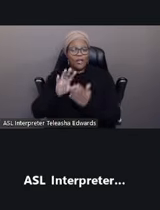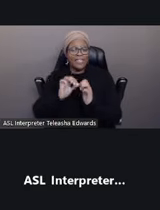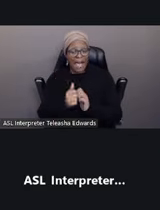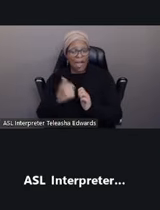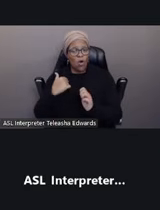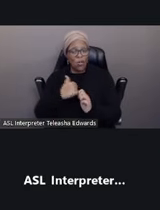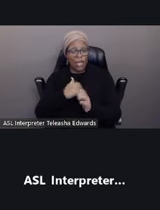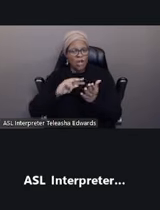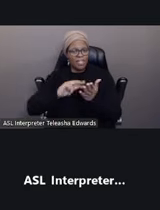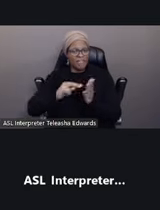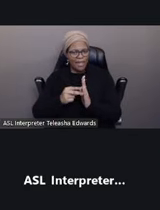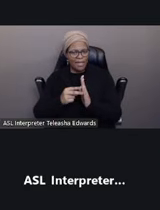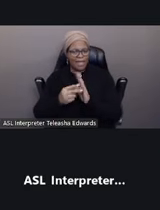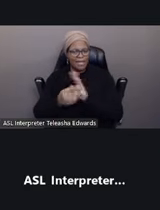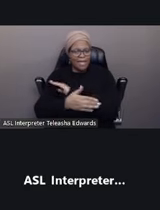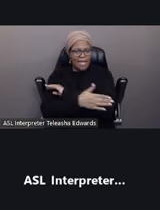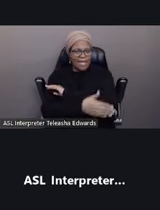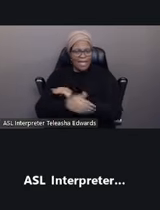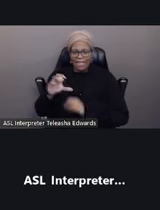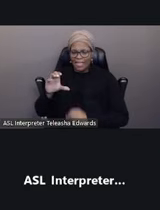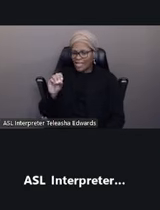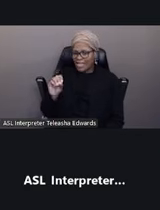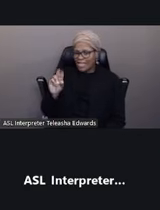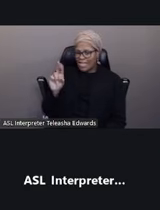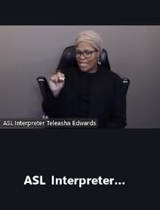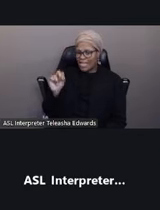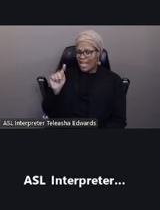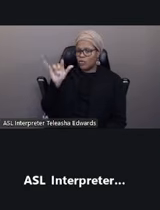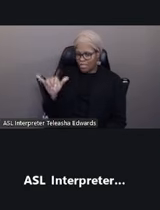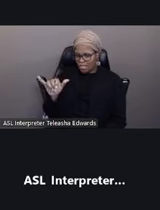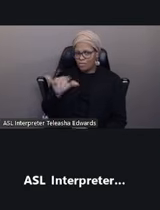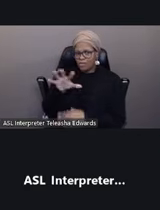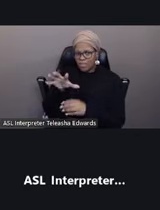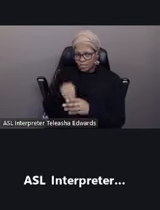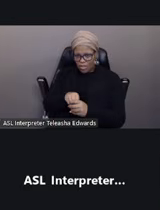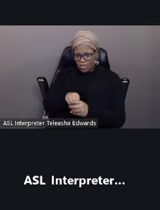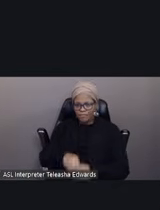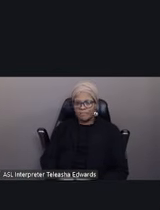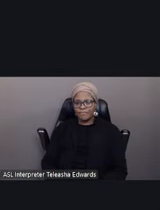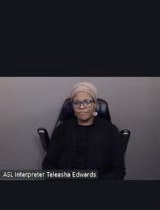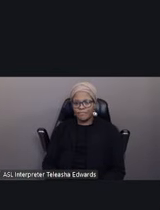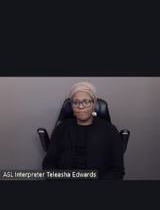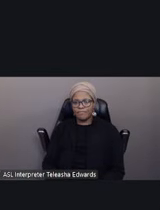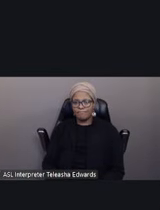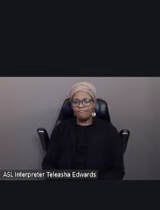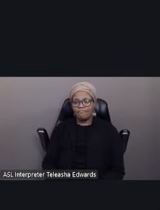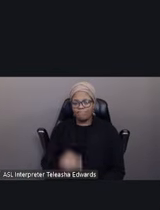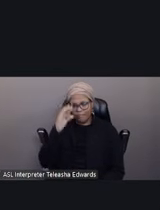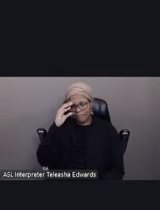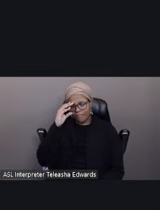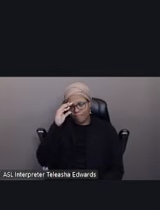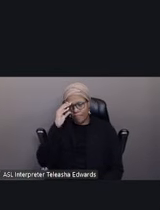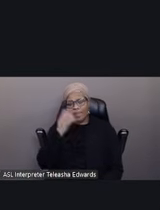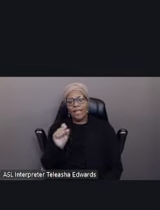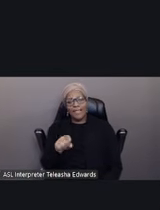county participation. Great. Yeah. Um as Deborah said, uh we want to make sure that